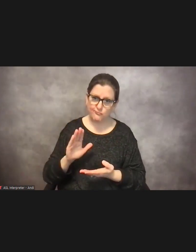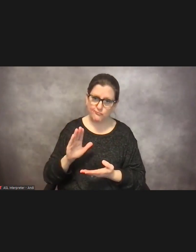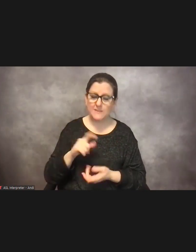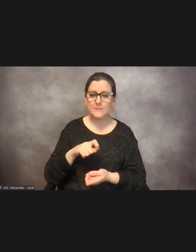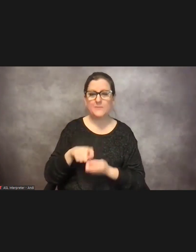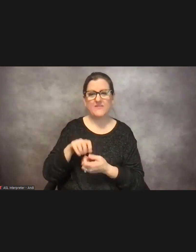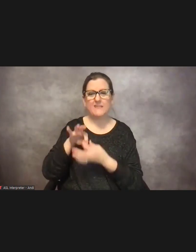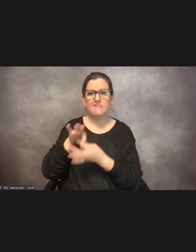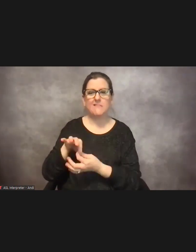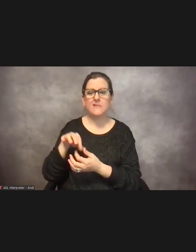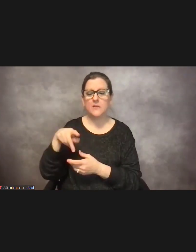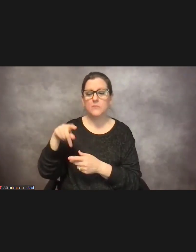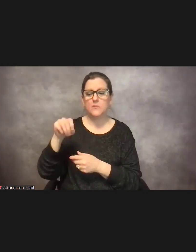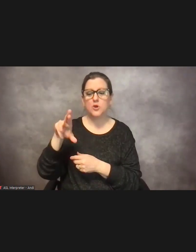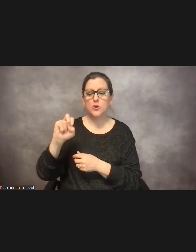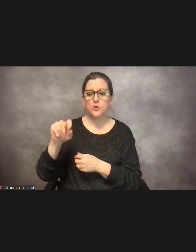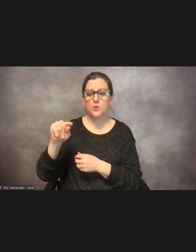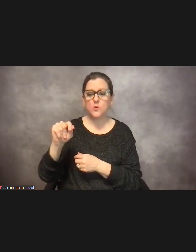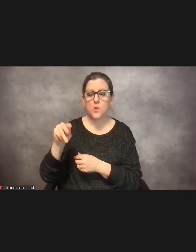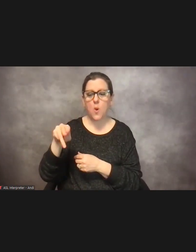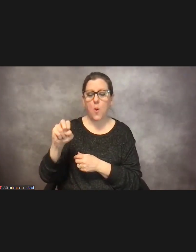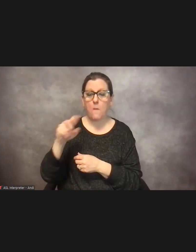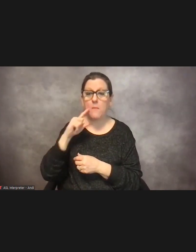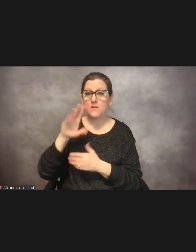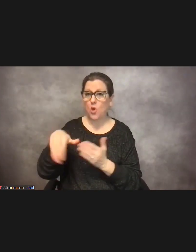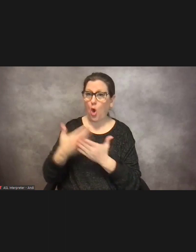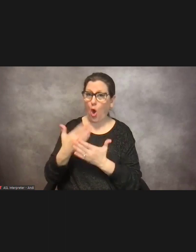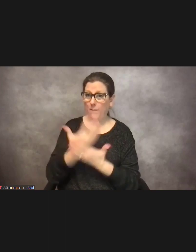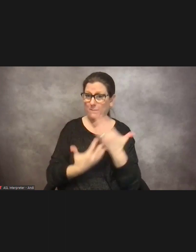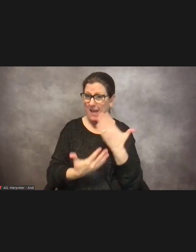particularly around pure tone screenings, because it is all